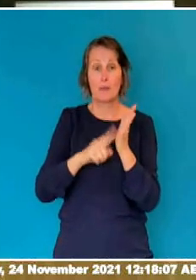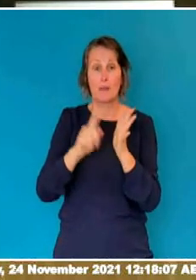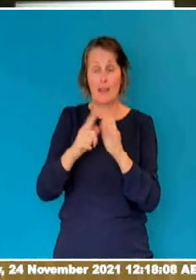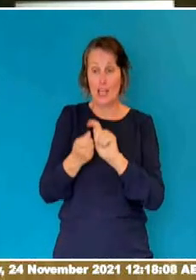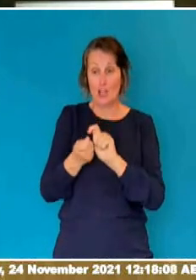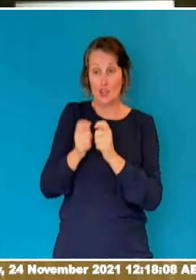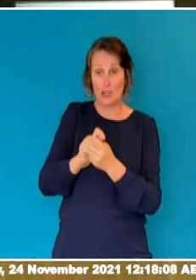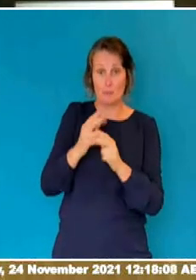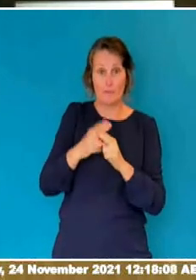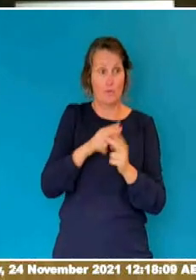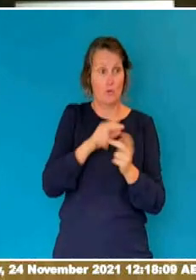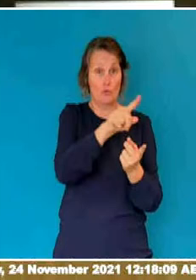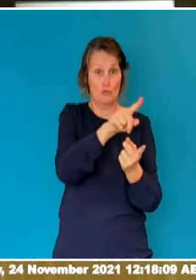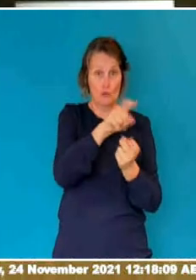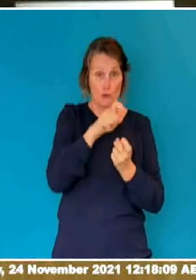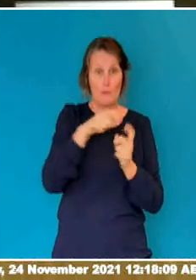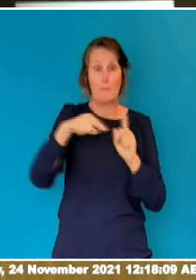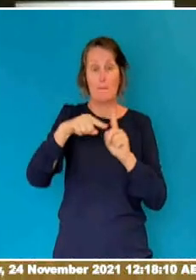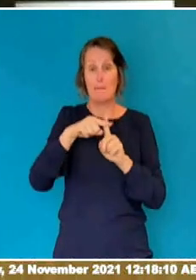the document at 7A, Commissioners.